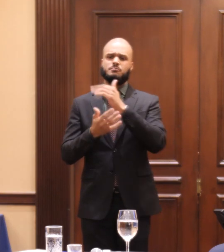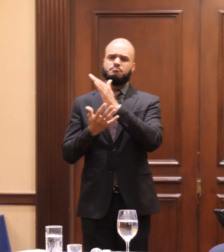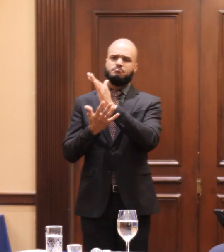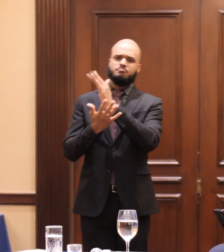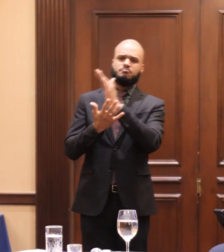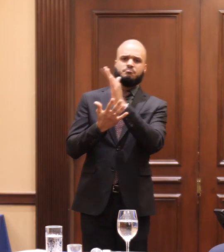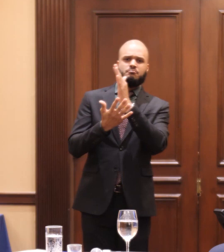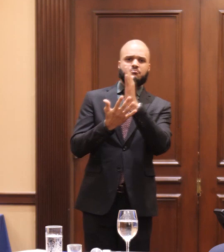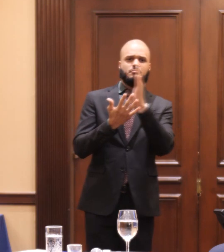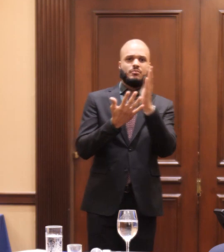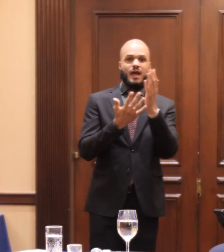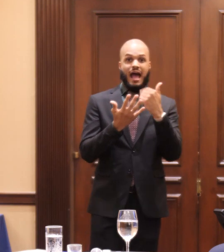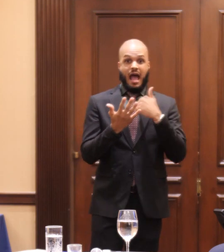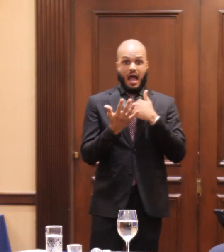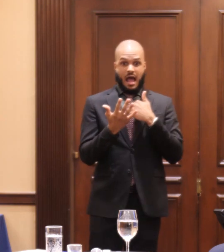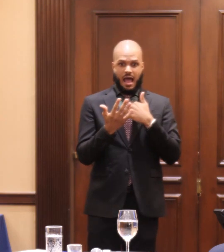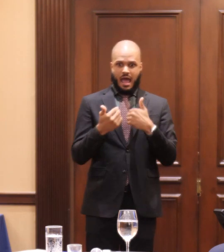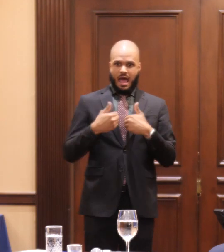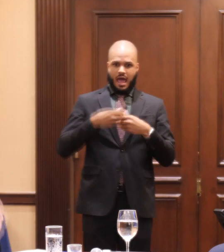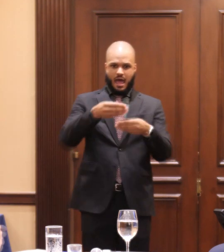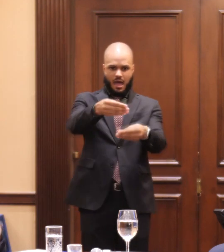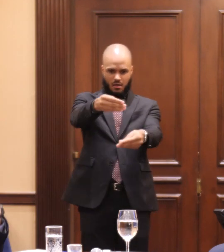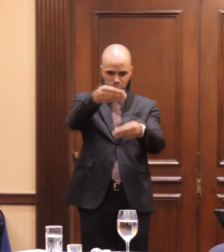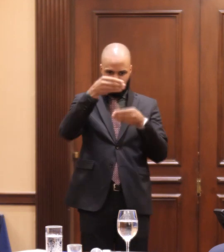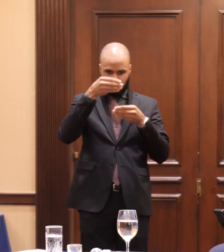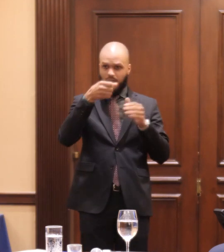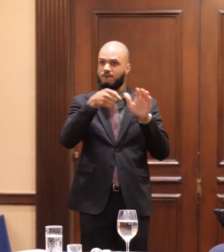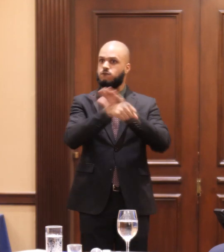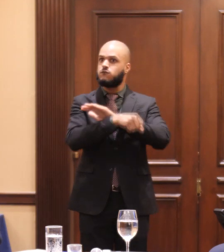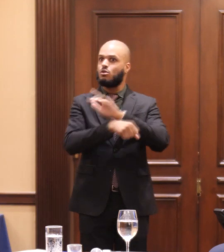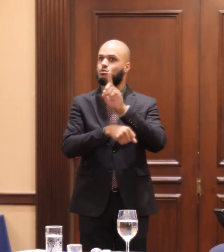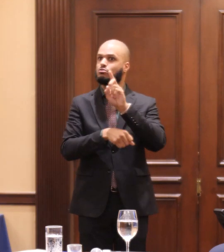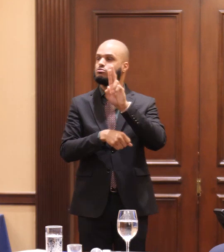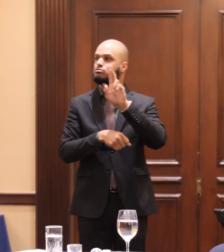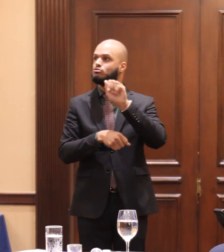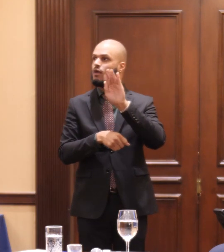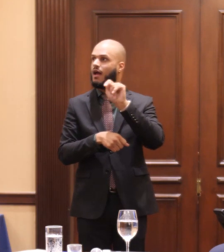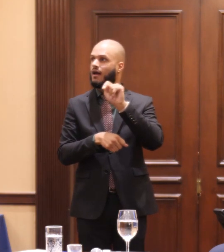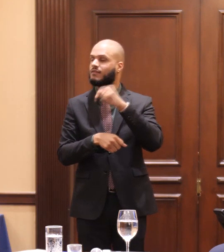I had a draft. I had a full draft. I did a partial draft and then a second draft and then I showed